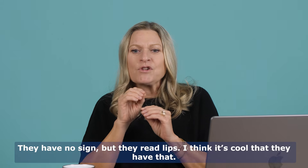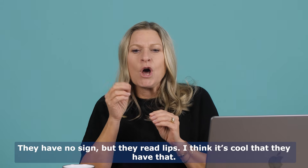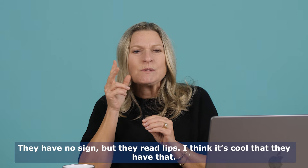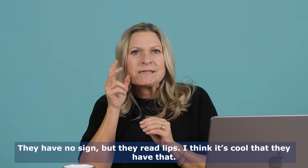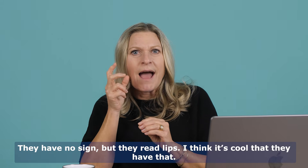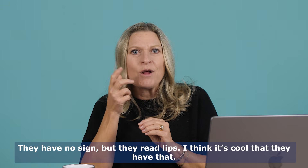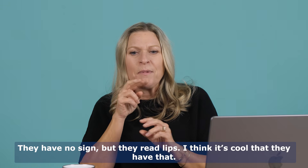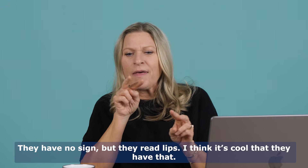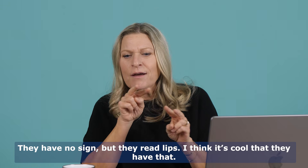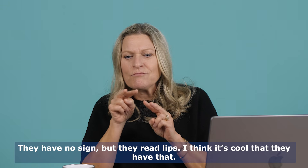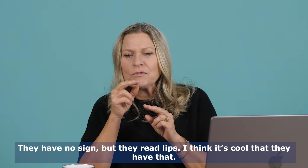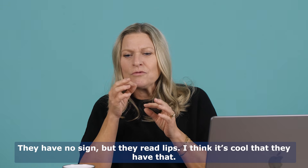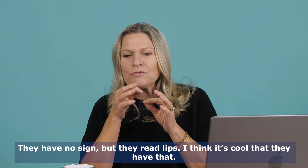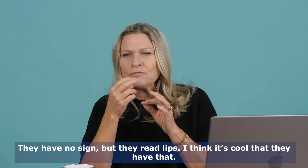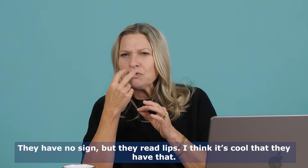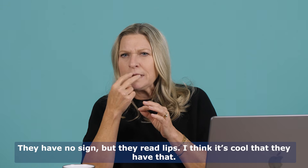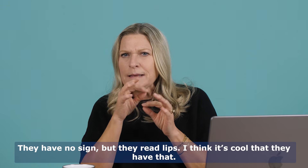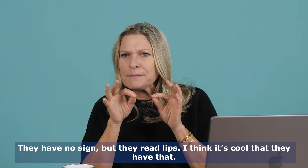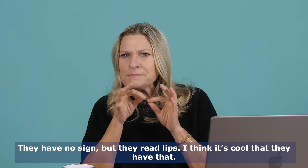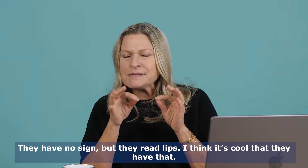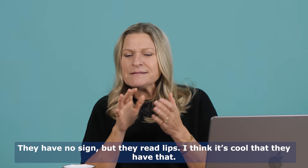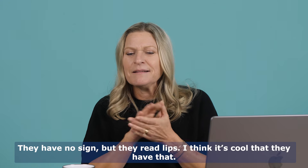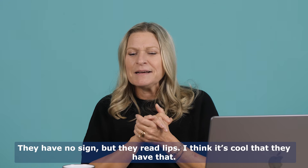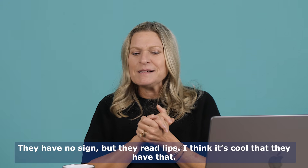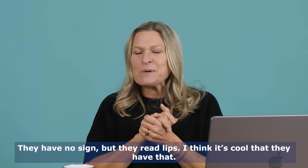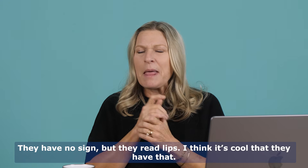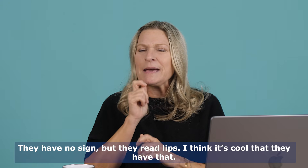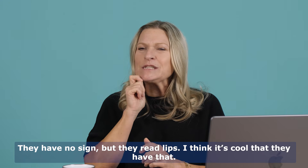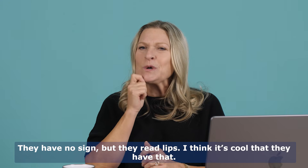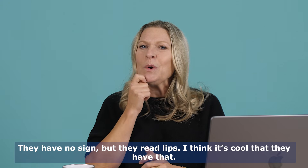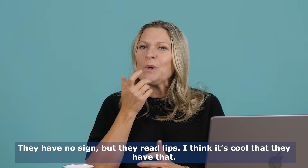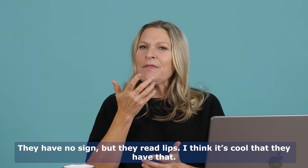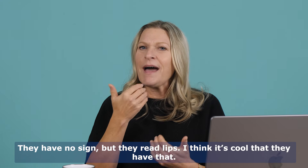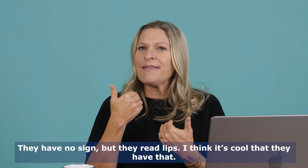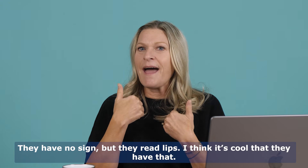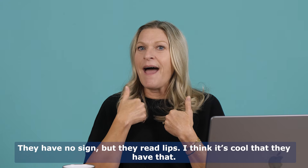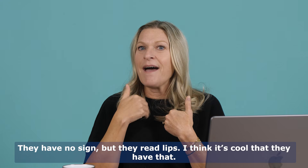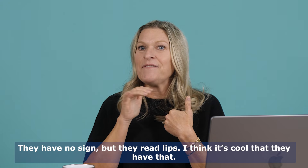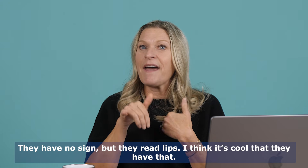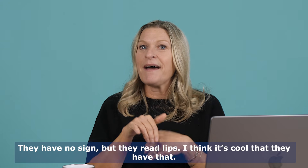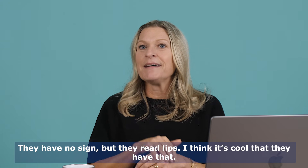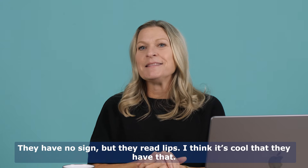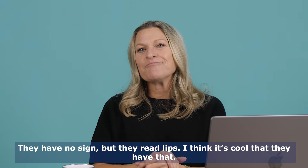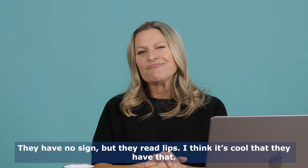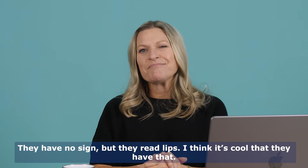They have no sign, but they read lips. I think it’s cool that they have that.